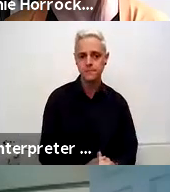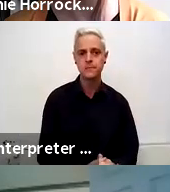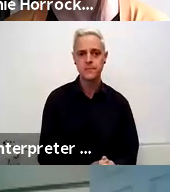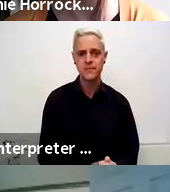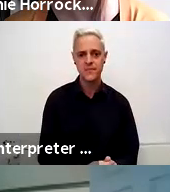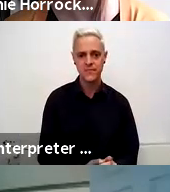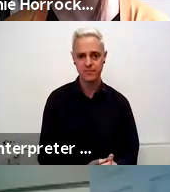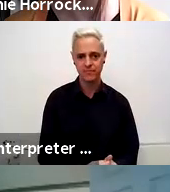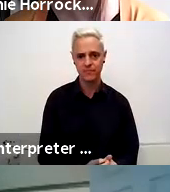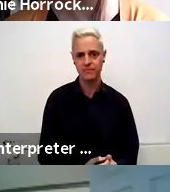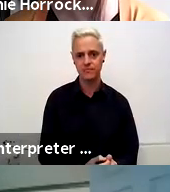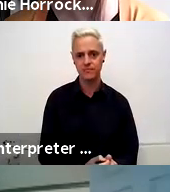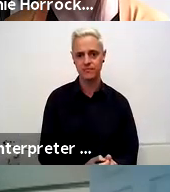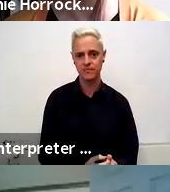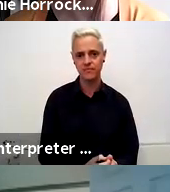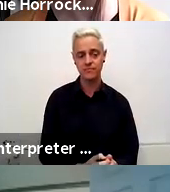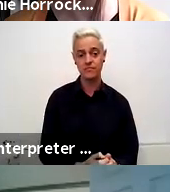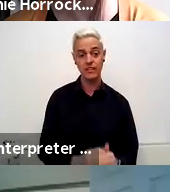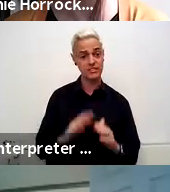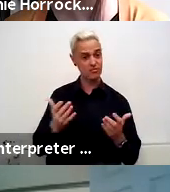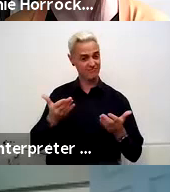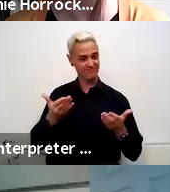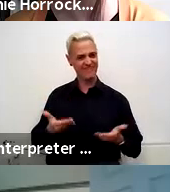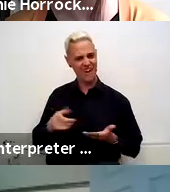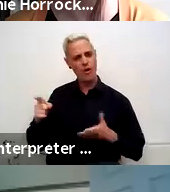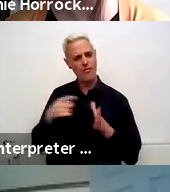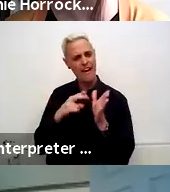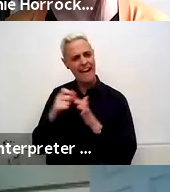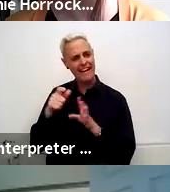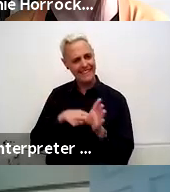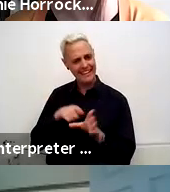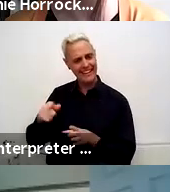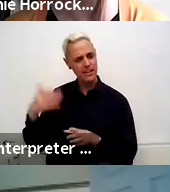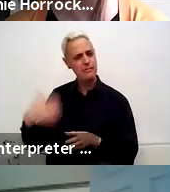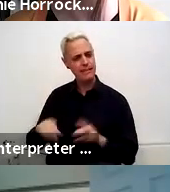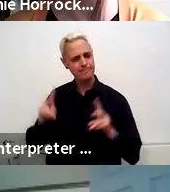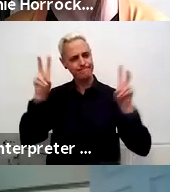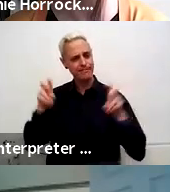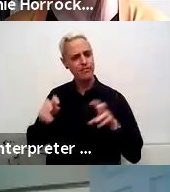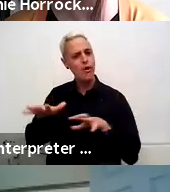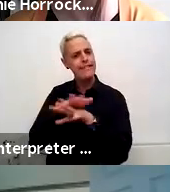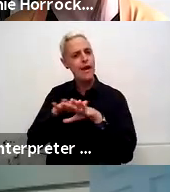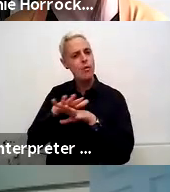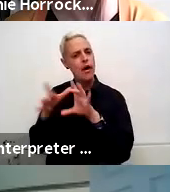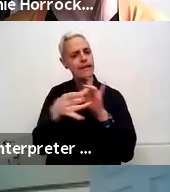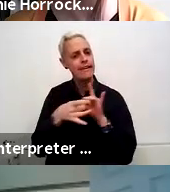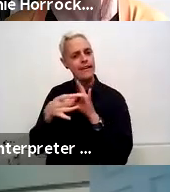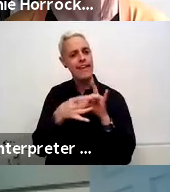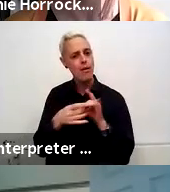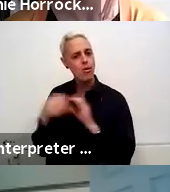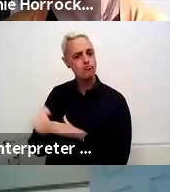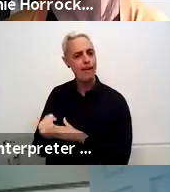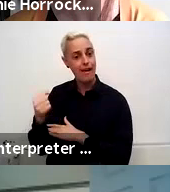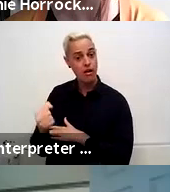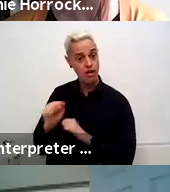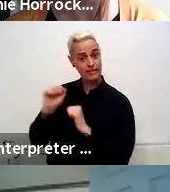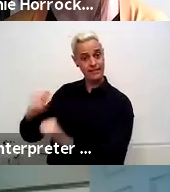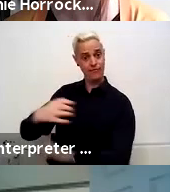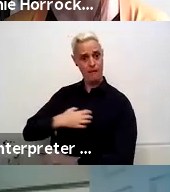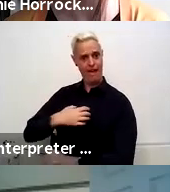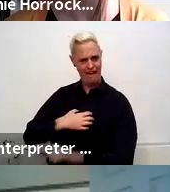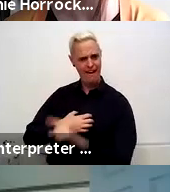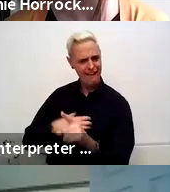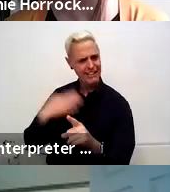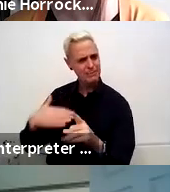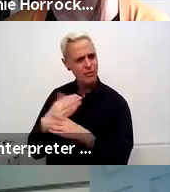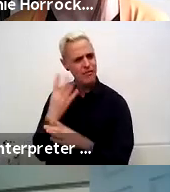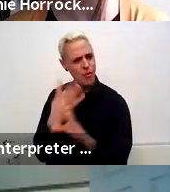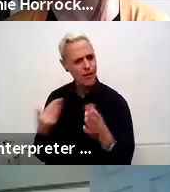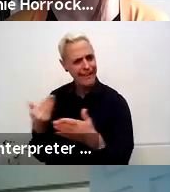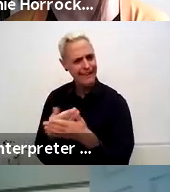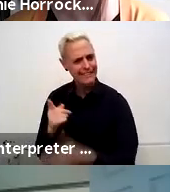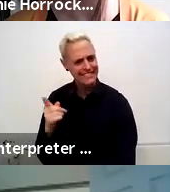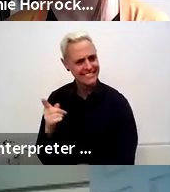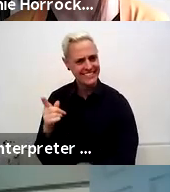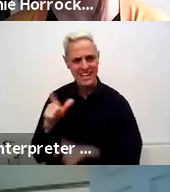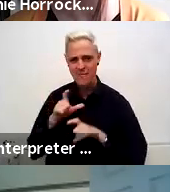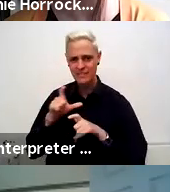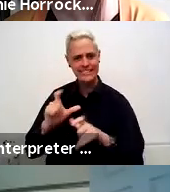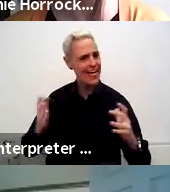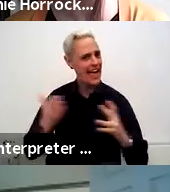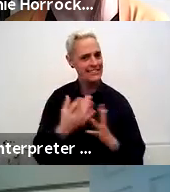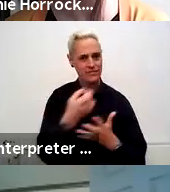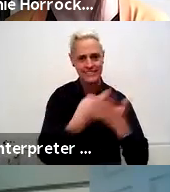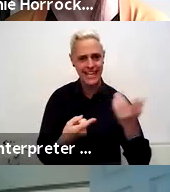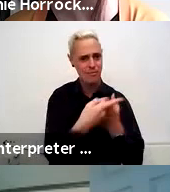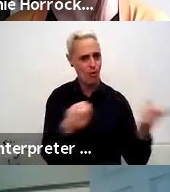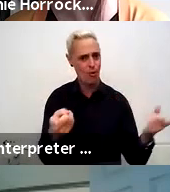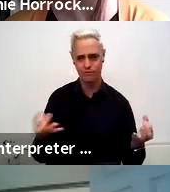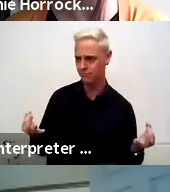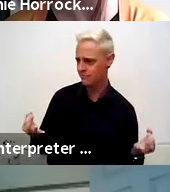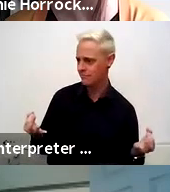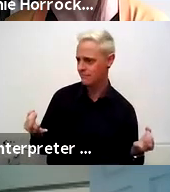And I think that at the moment. I know Andy's mentioned about Network Rail well that's in his position as man, you know, to me, in that position for four years, and we're still having the point on access to disabled people will come on, we've got to move